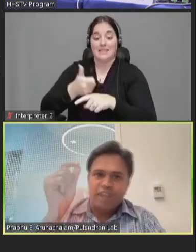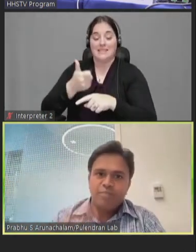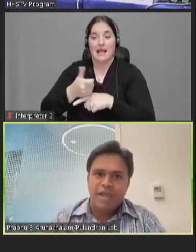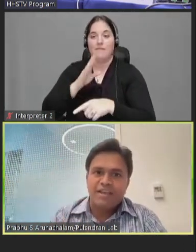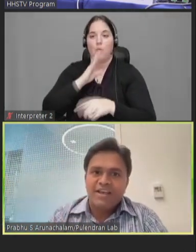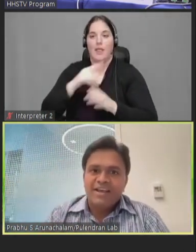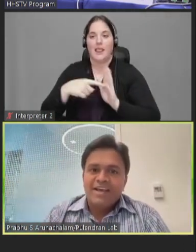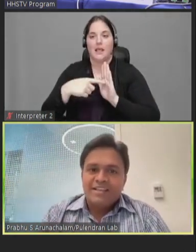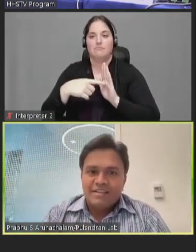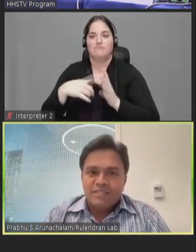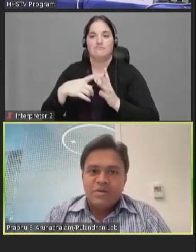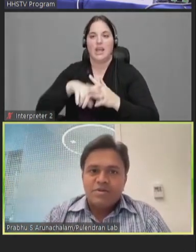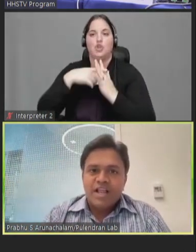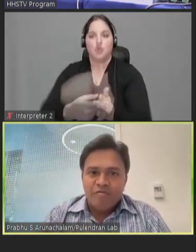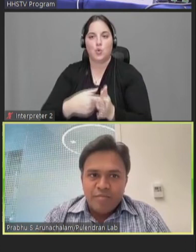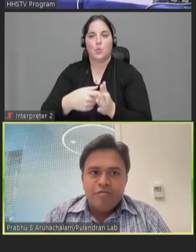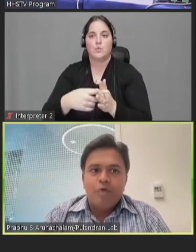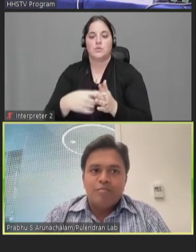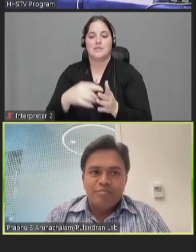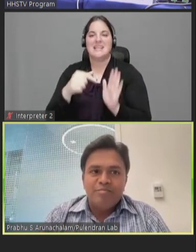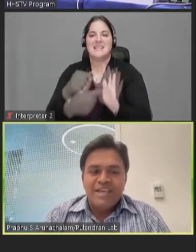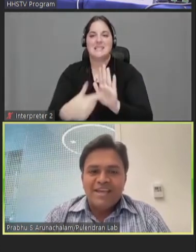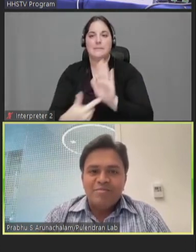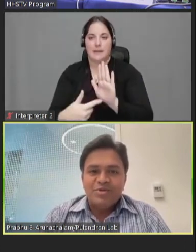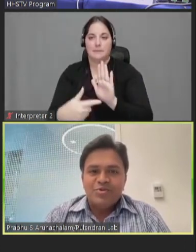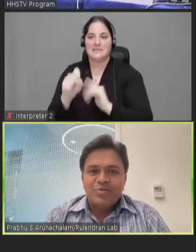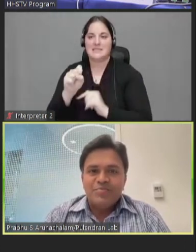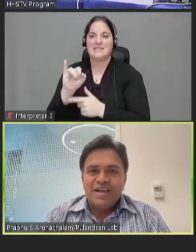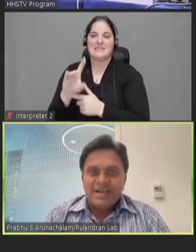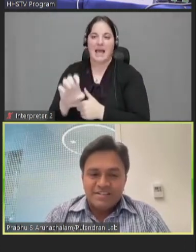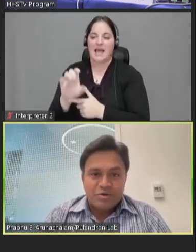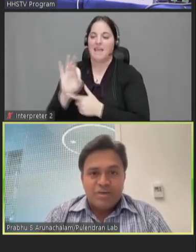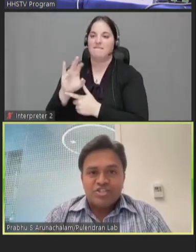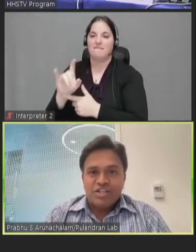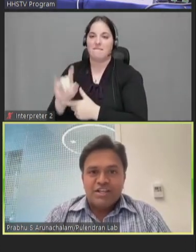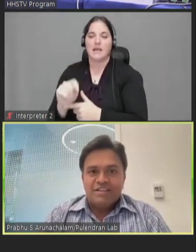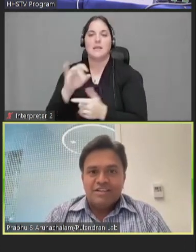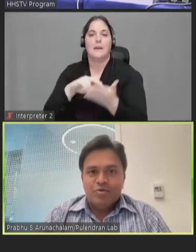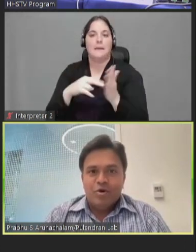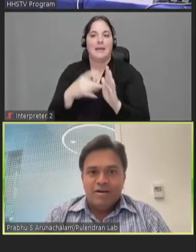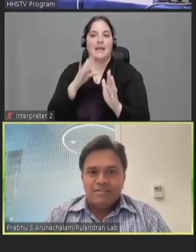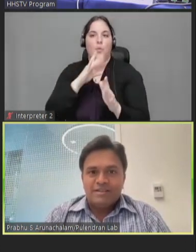any pain that these people have before being able to address the question that you asked.